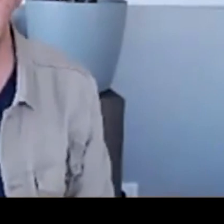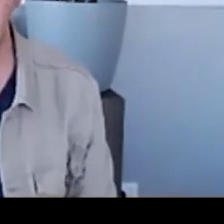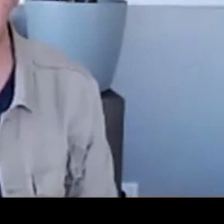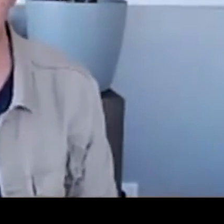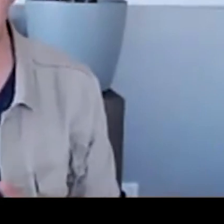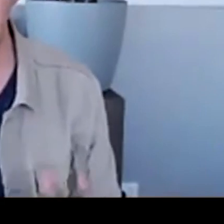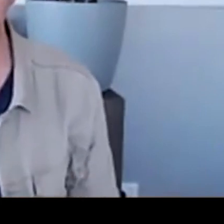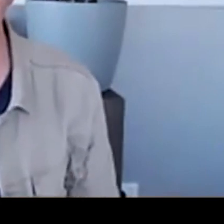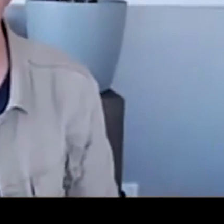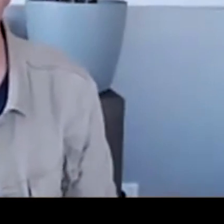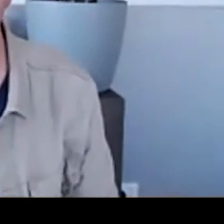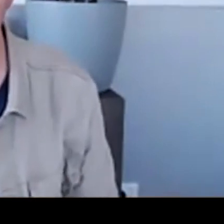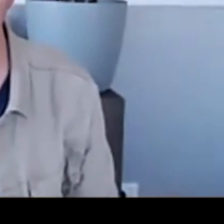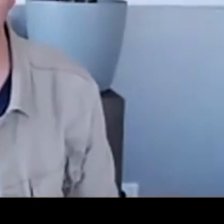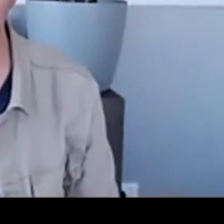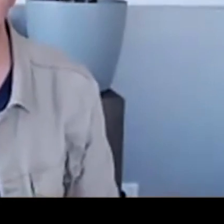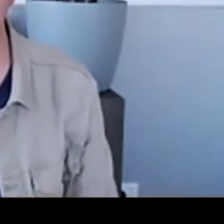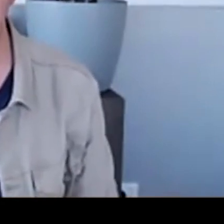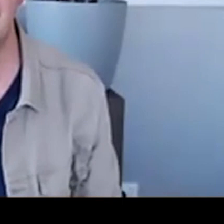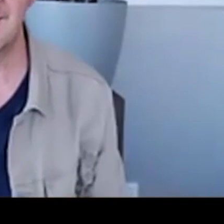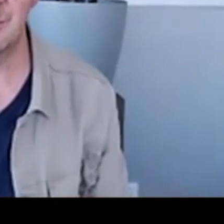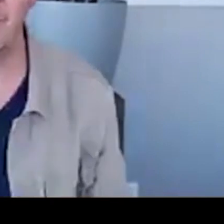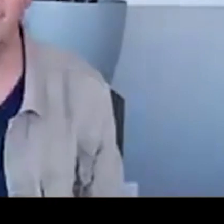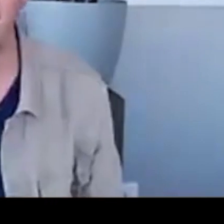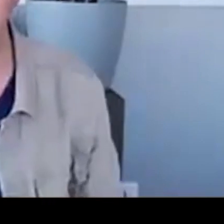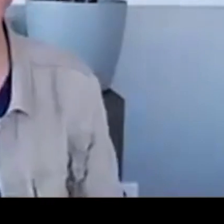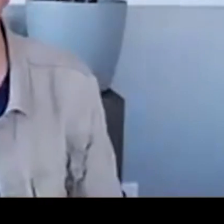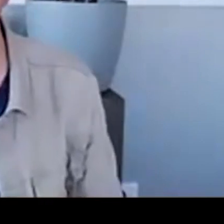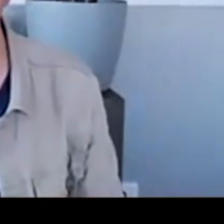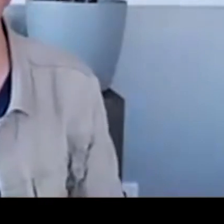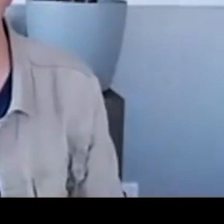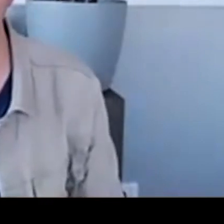acknowledge the traditional custodians of the land and pay my respects to Elders past